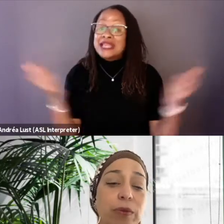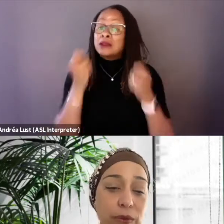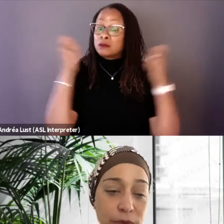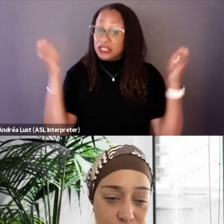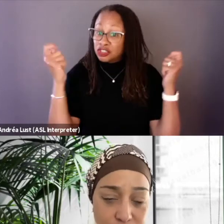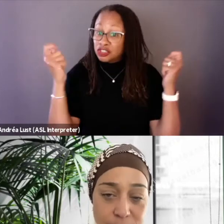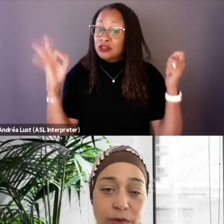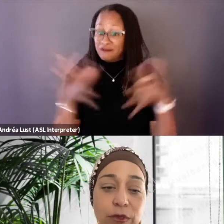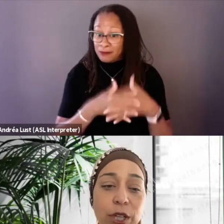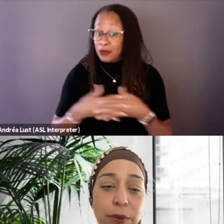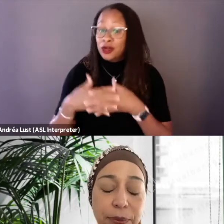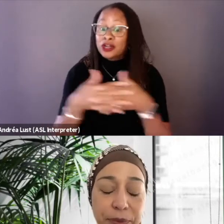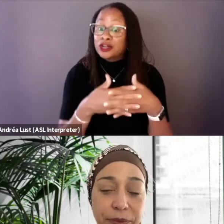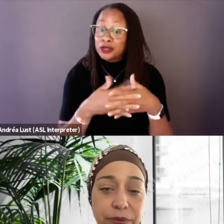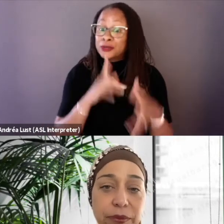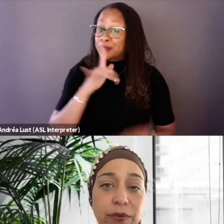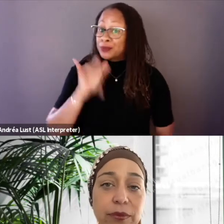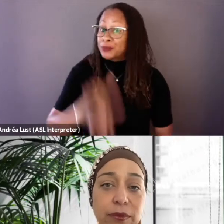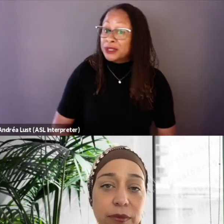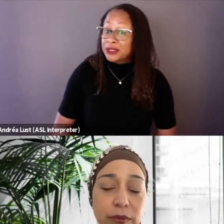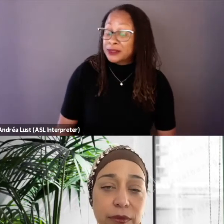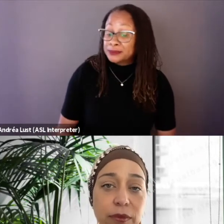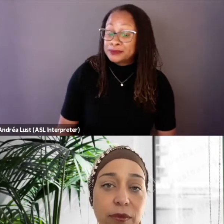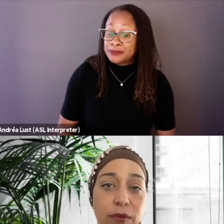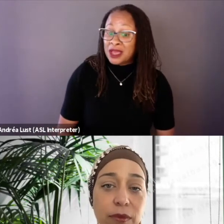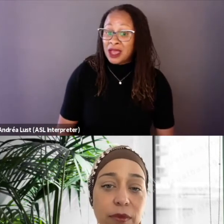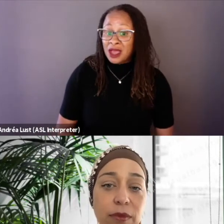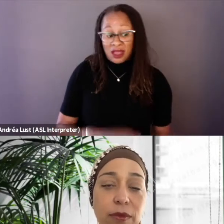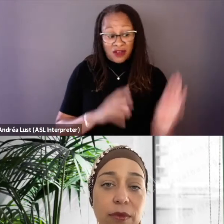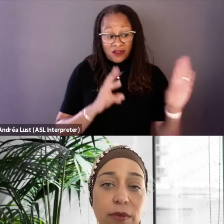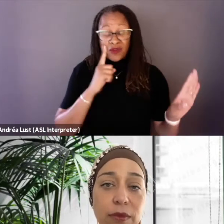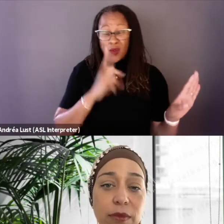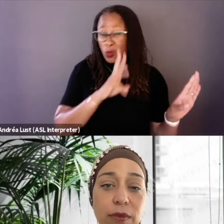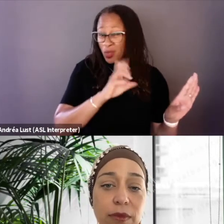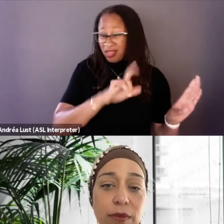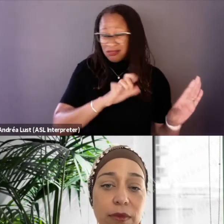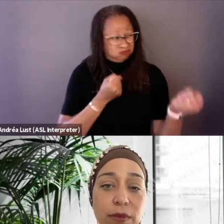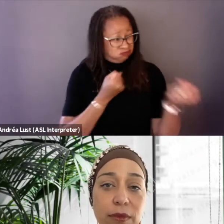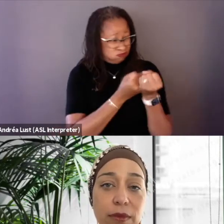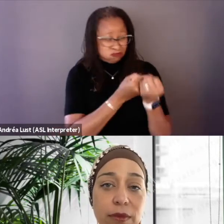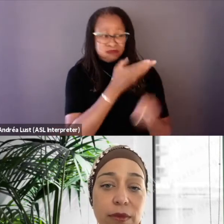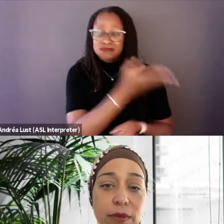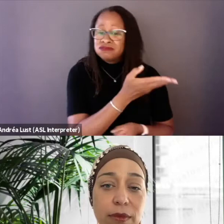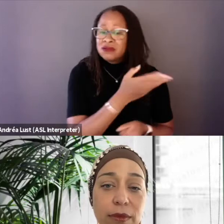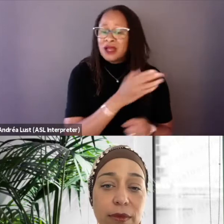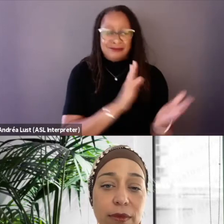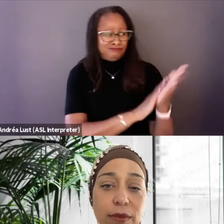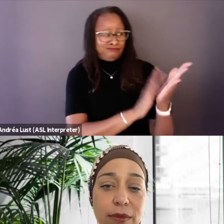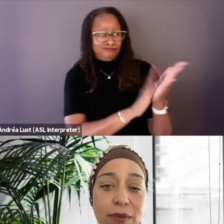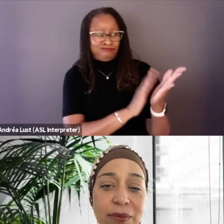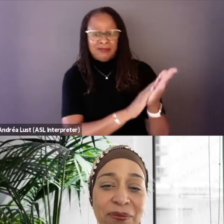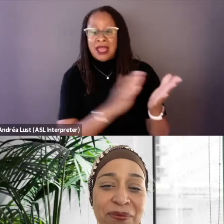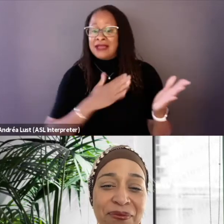And to Will's testament too, and I'm making this as my phrase cause I just made it up in my head.